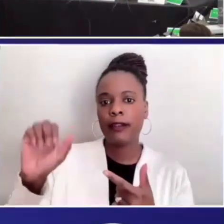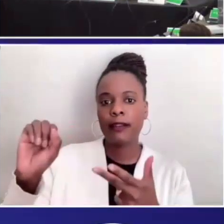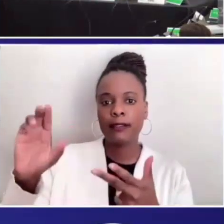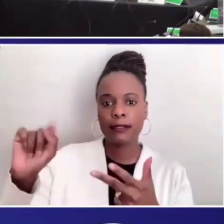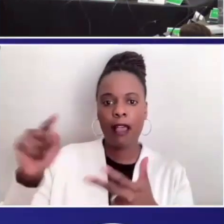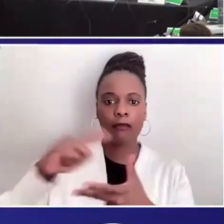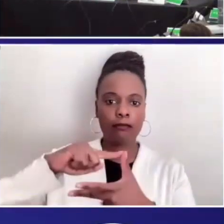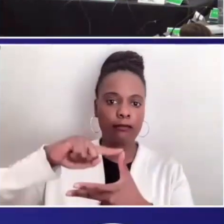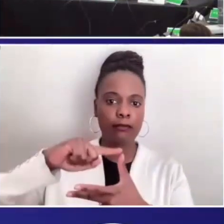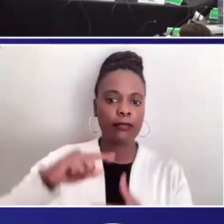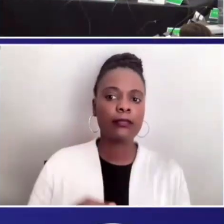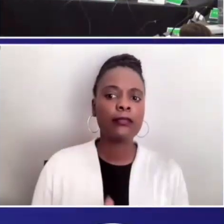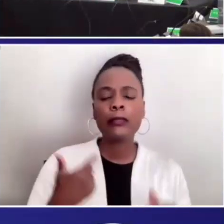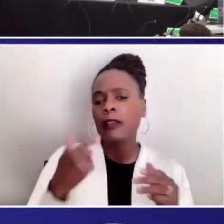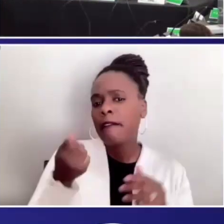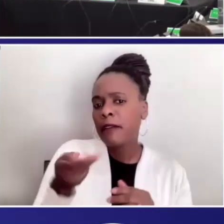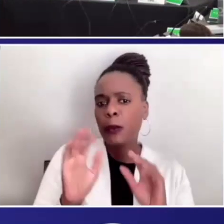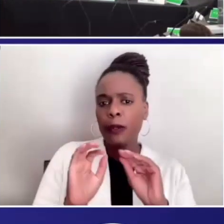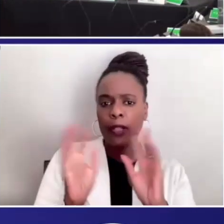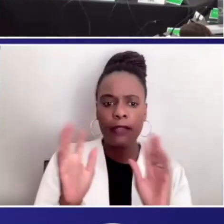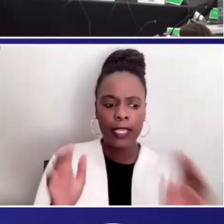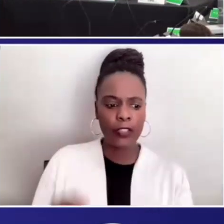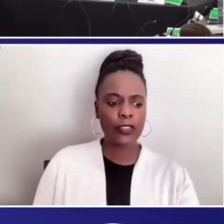Few clarifications and probably a comment.